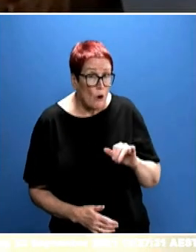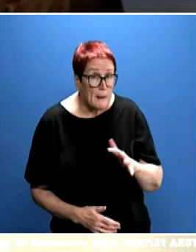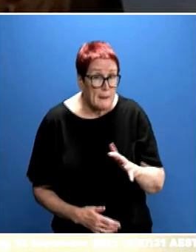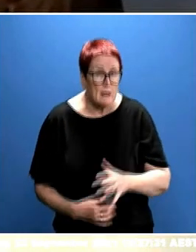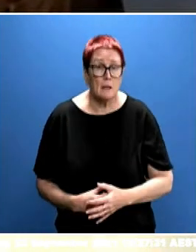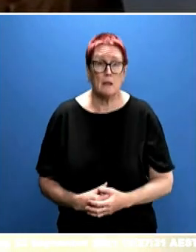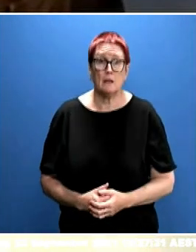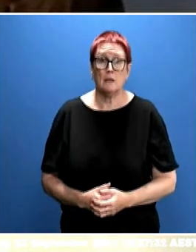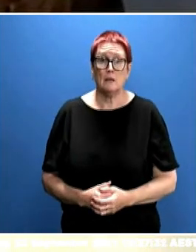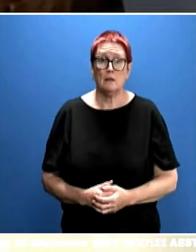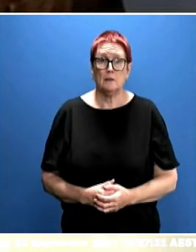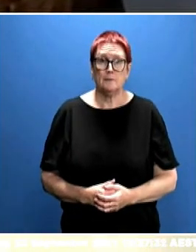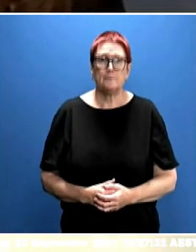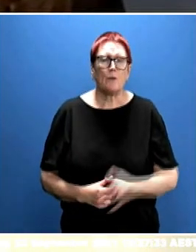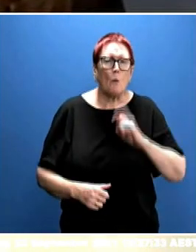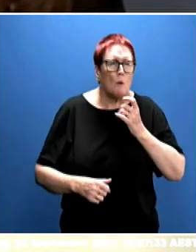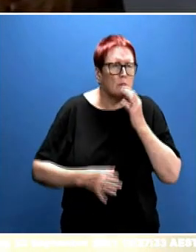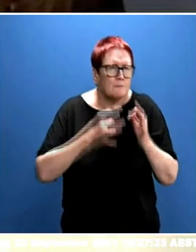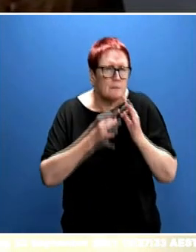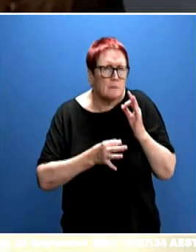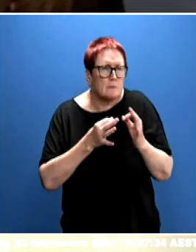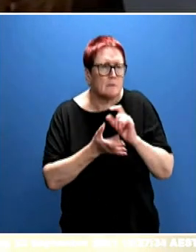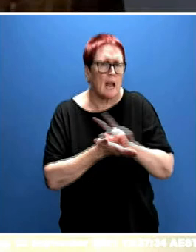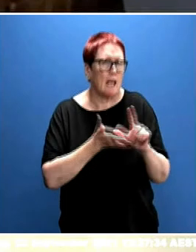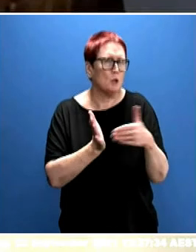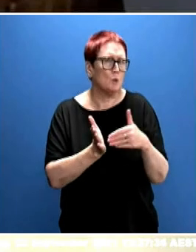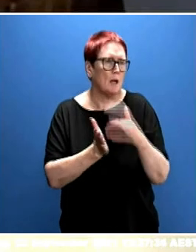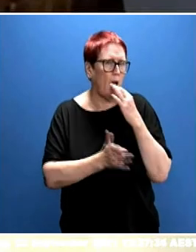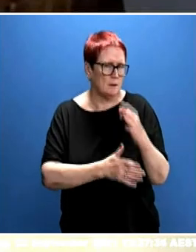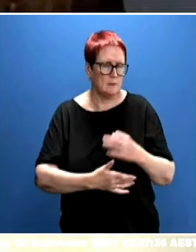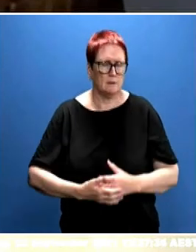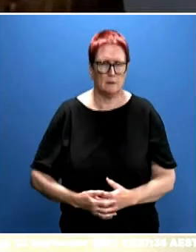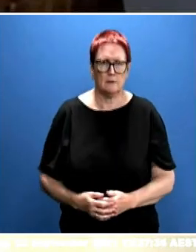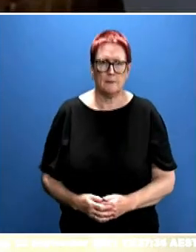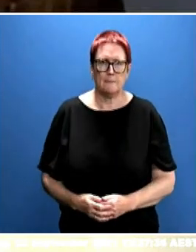All right, well we'll no doubt find out in due course, but it does